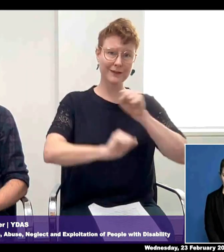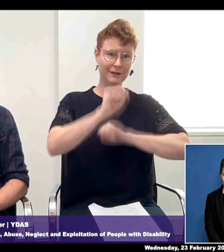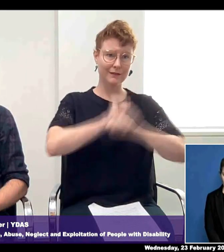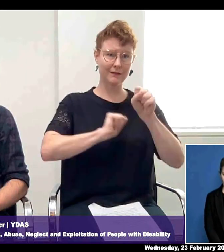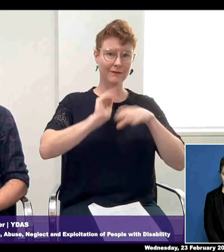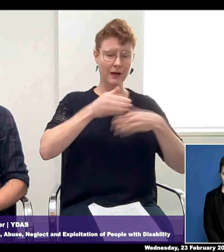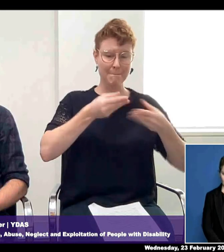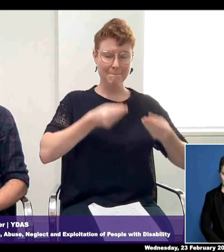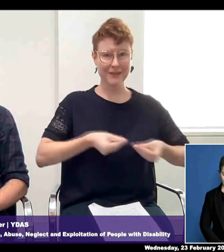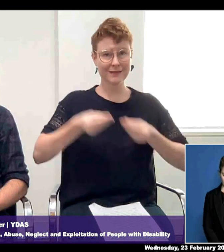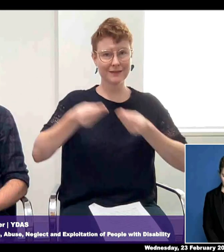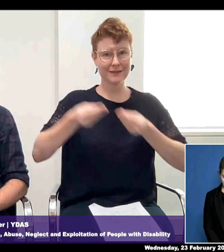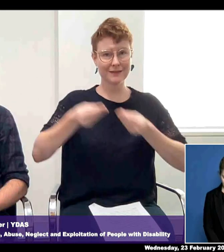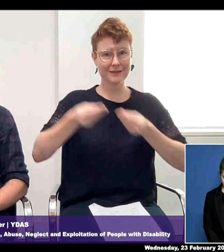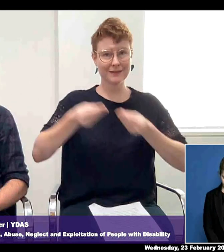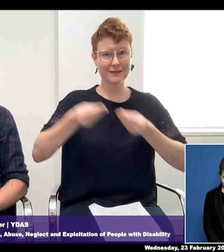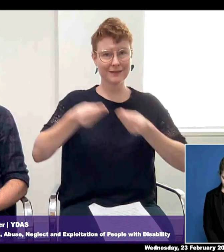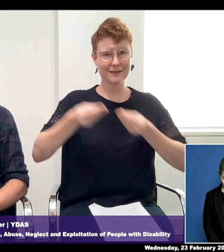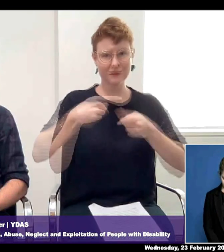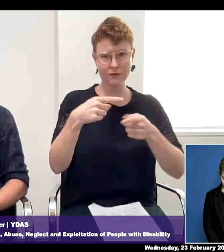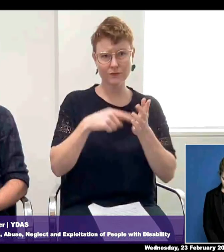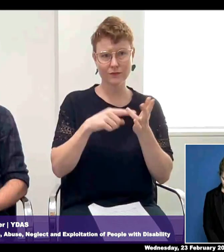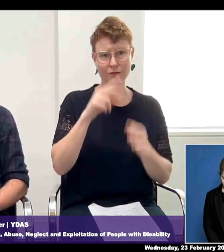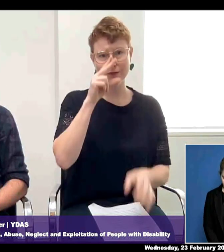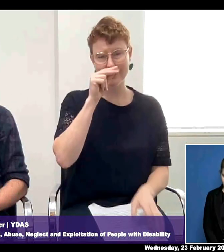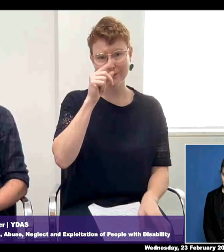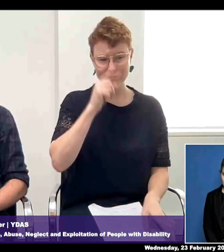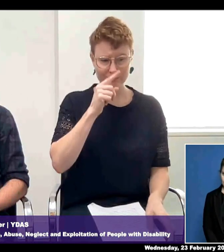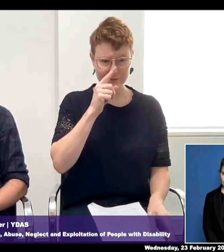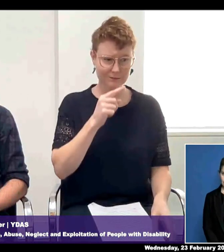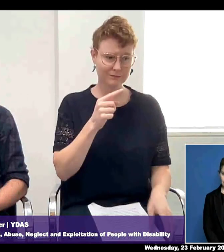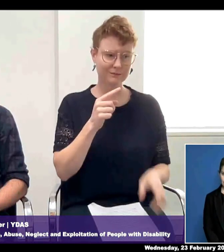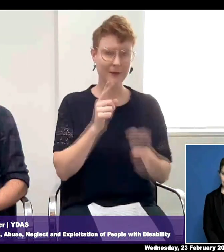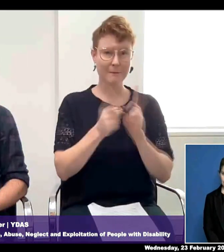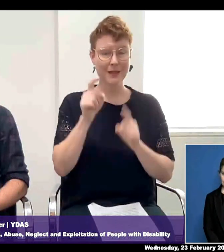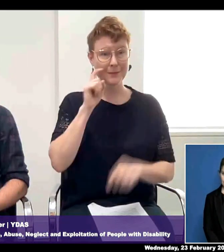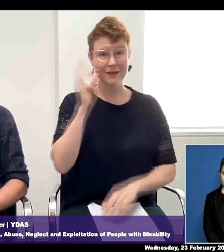mentality. They are quite resistant to passing on information to the young people,